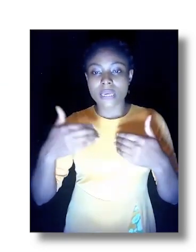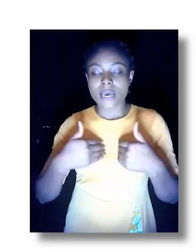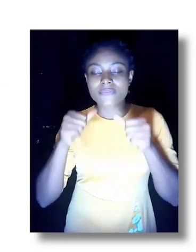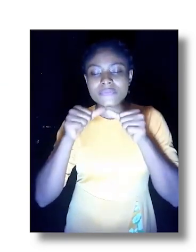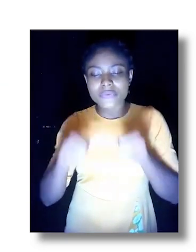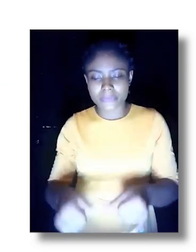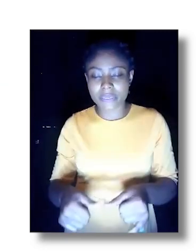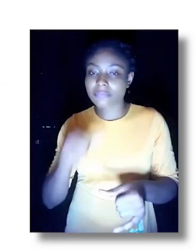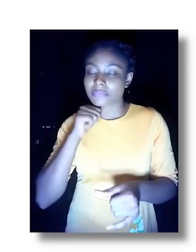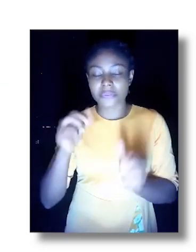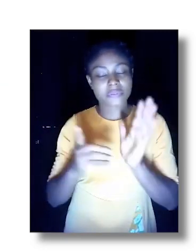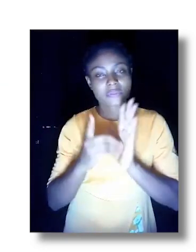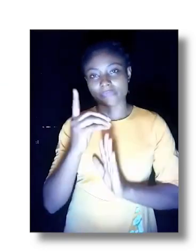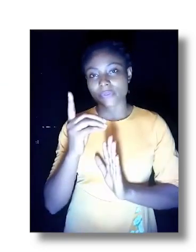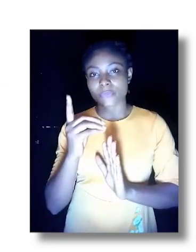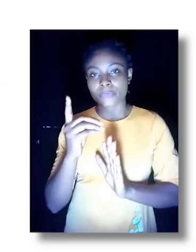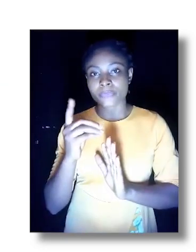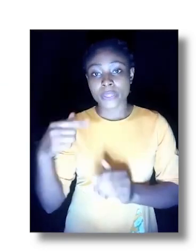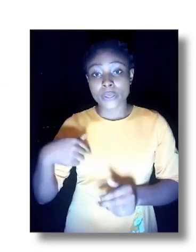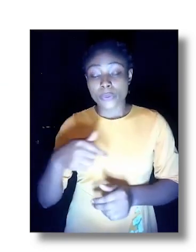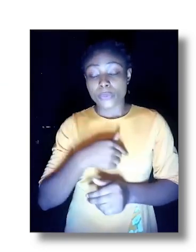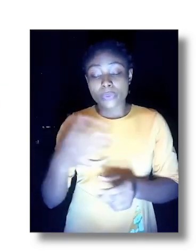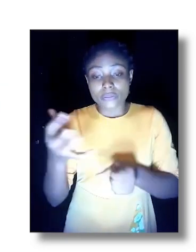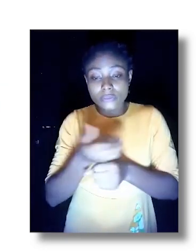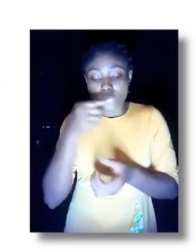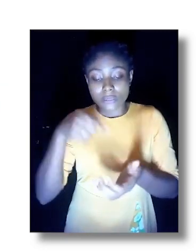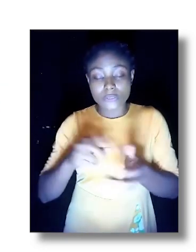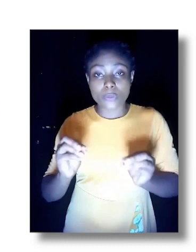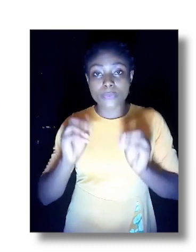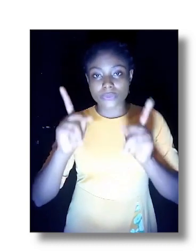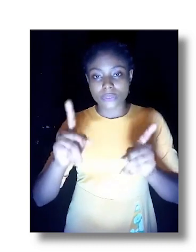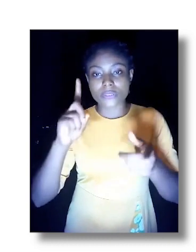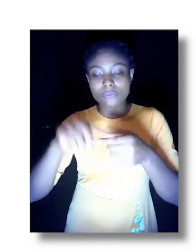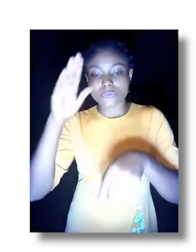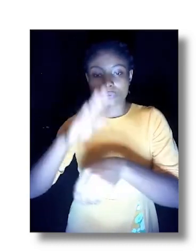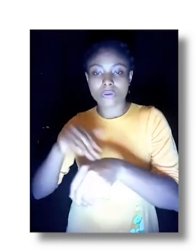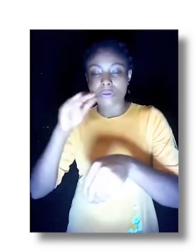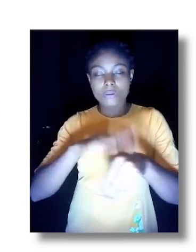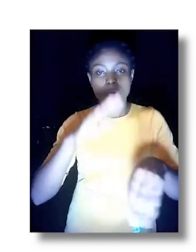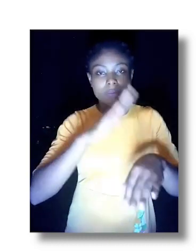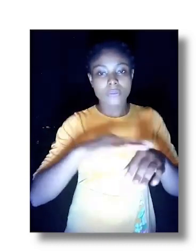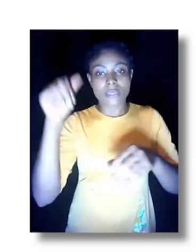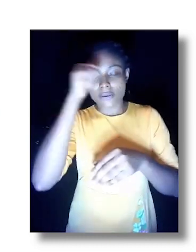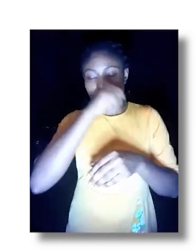We seize this opportunity to call on African Deaf scholars, sign language interpreters,